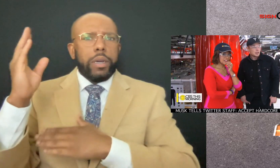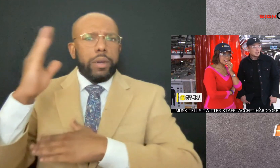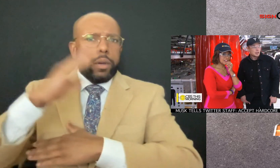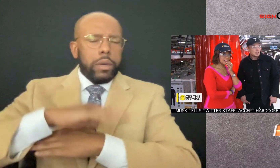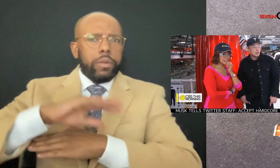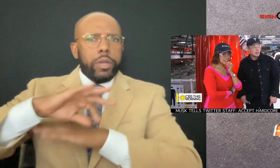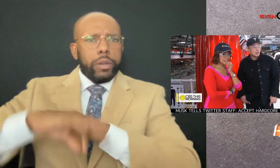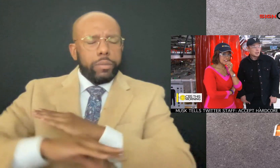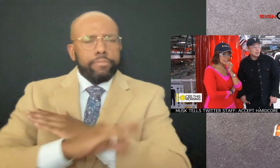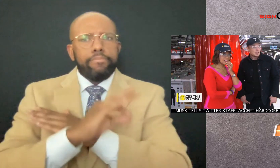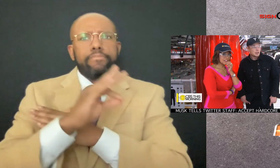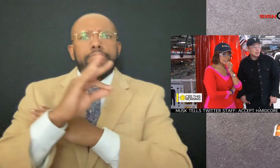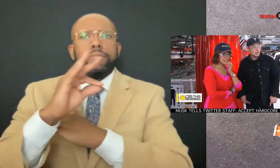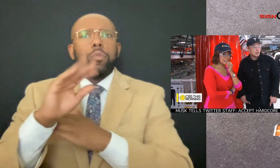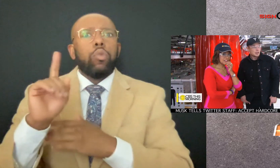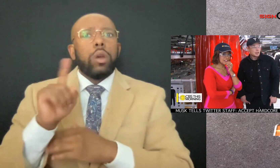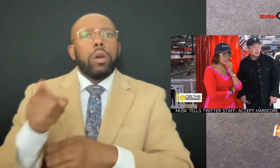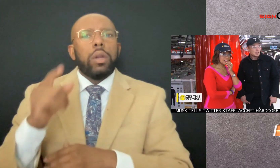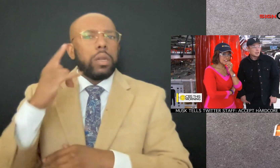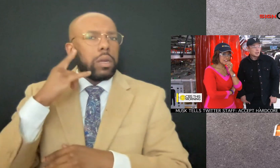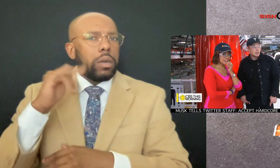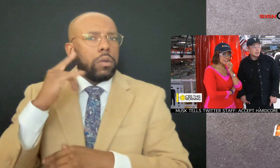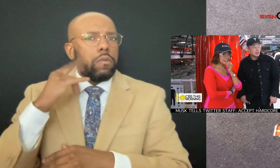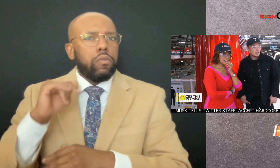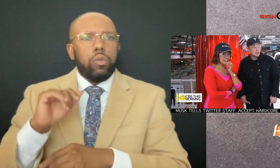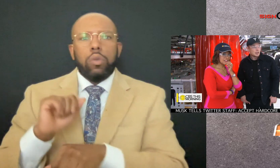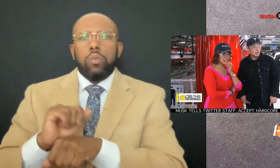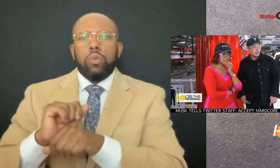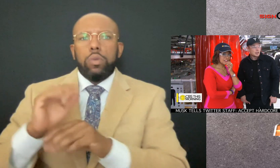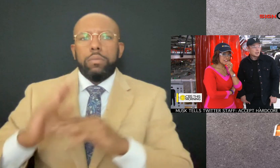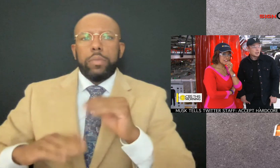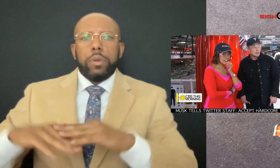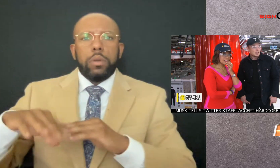California Factory while trying to fix production problems.